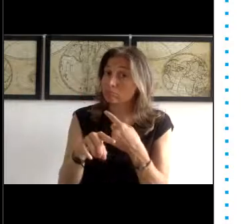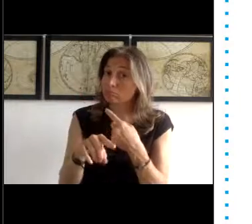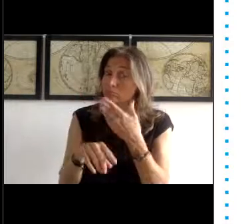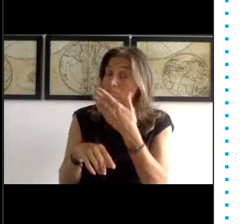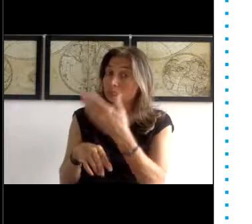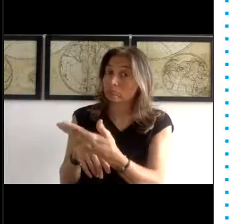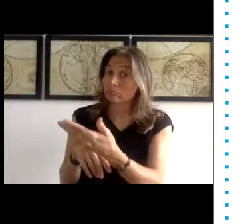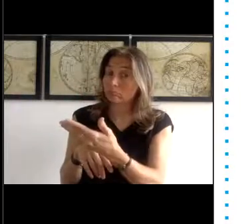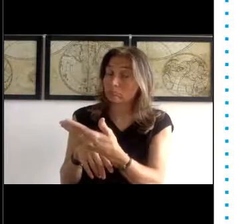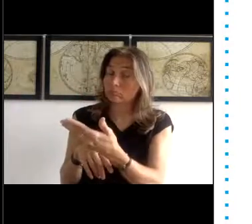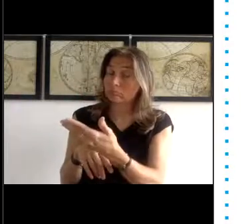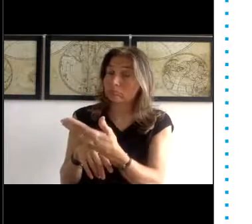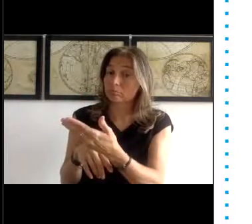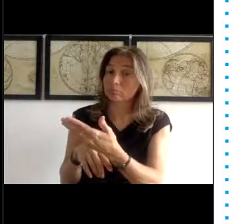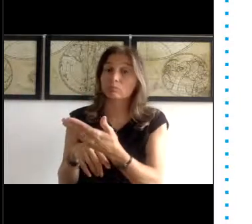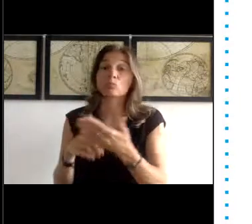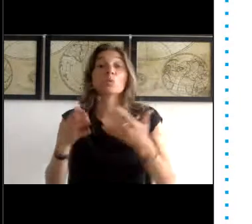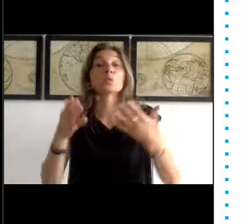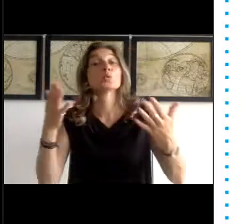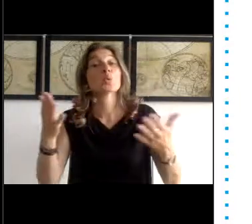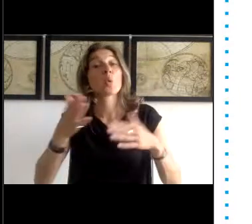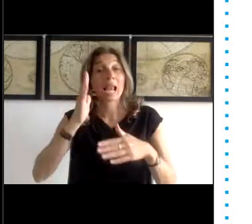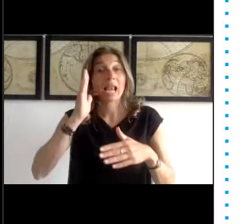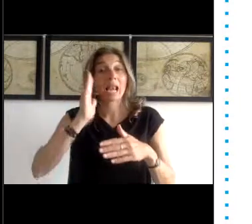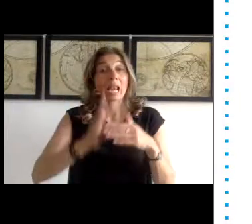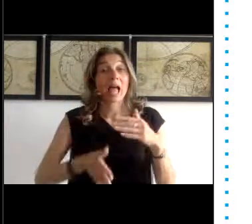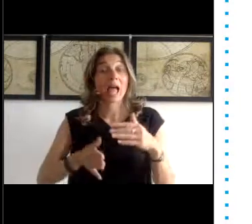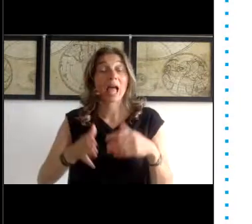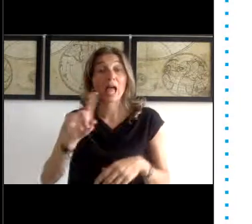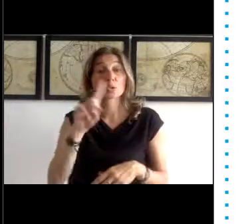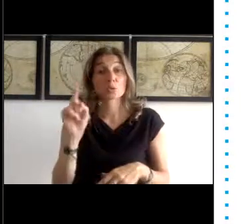you can get in different countries, what type of flexibility